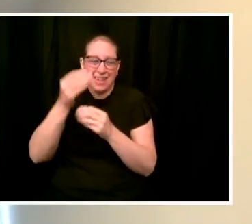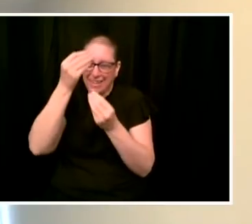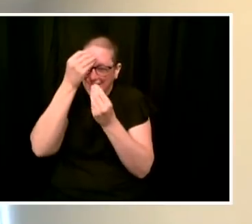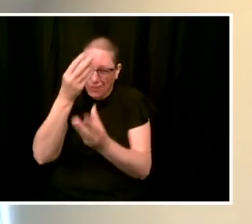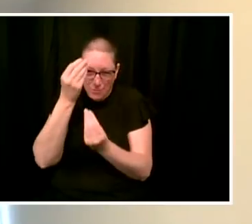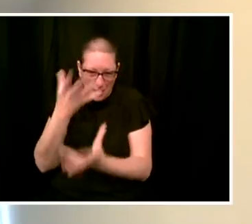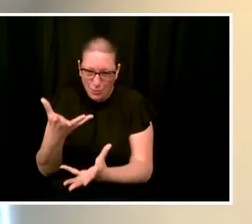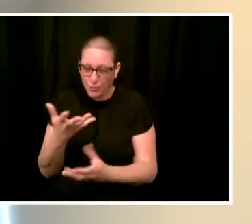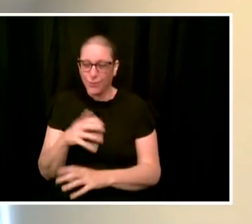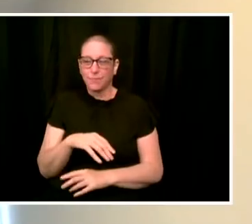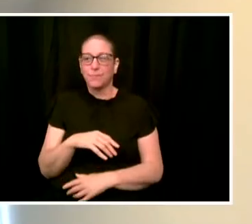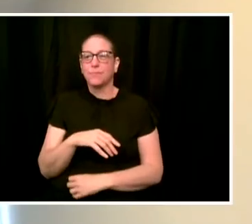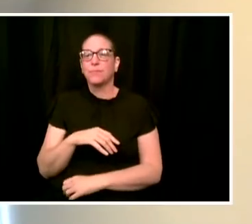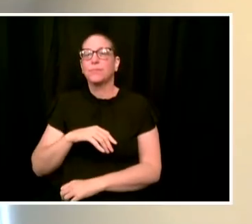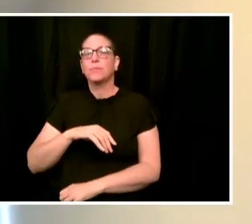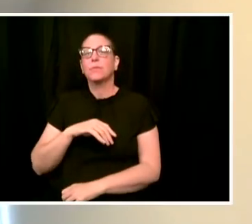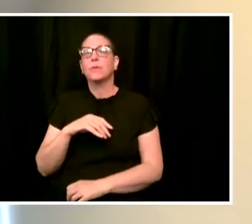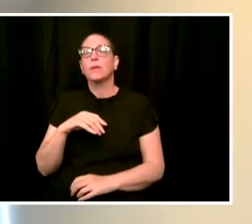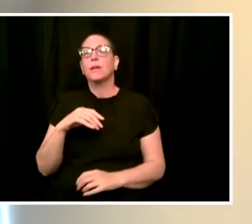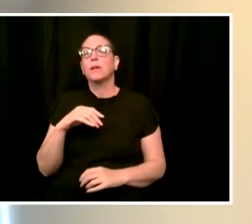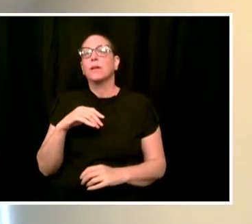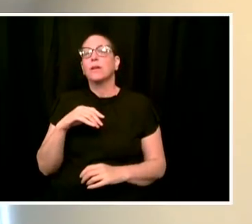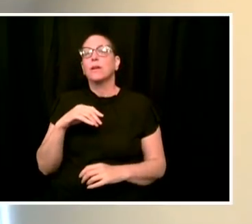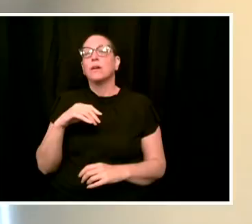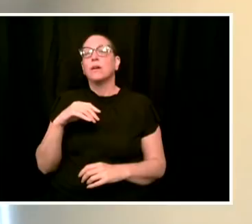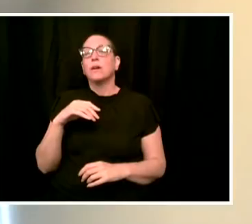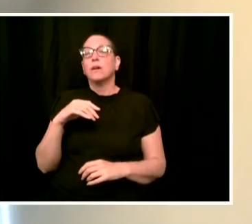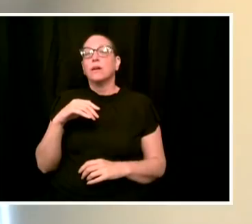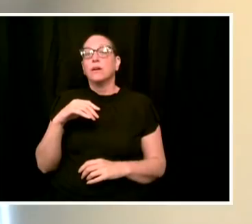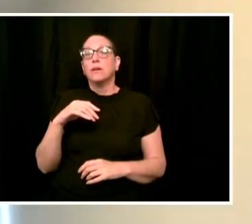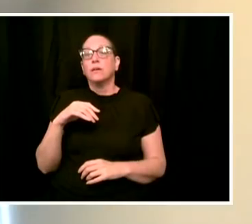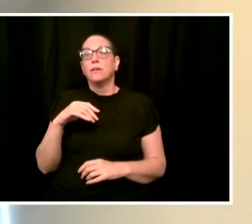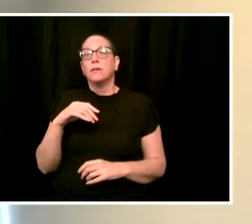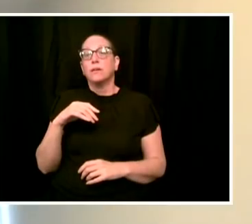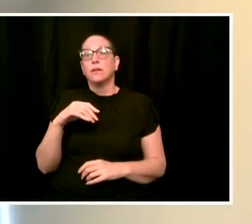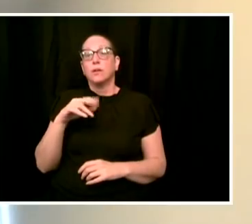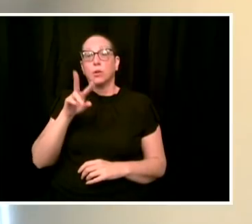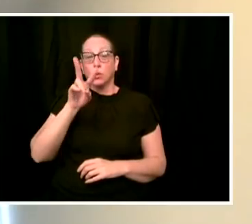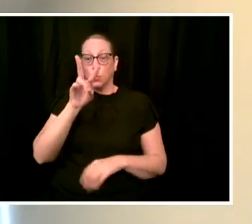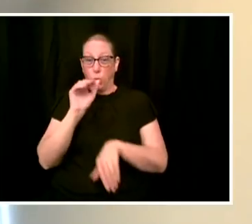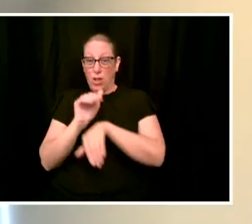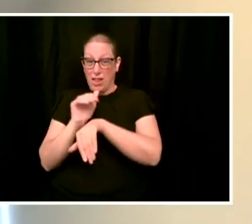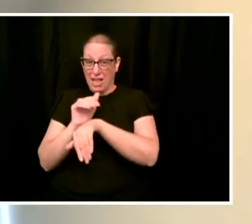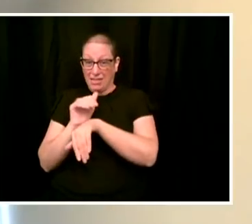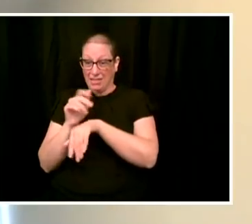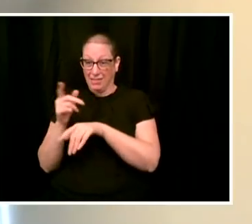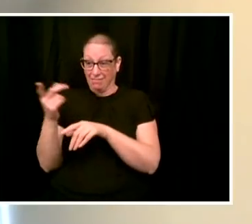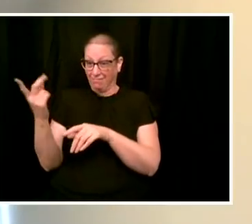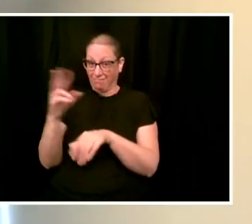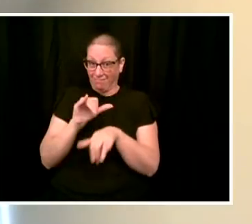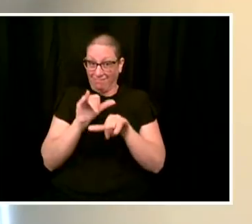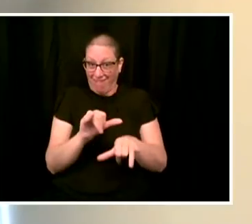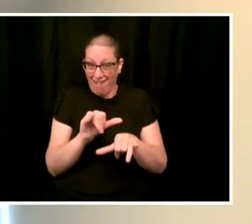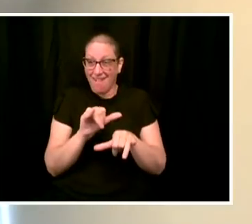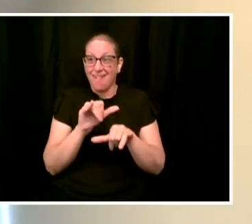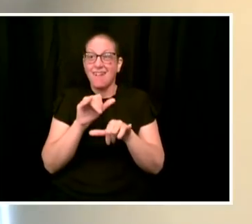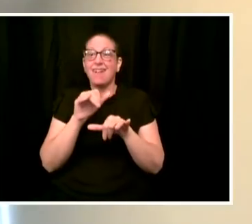QUESTION, IT IS RELLAY TOO EARLY TO TELL AND THERE WAS A CURVE BALL IN THE MIDDLE OF THSI I AN CODE BLUE ON TWO